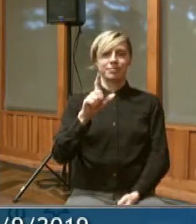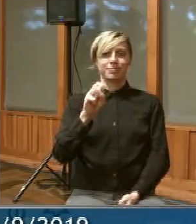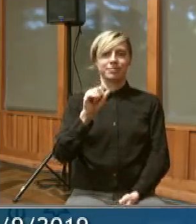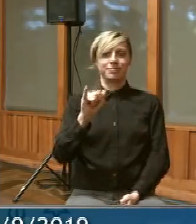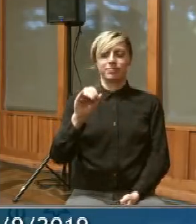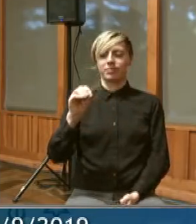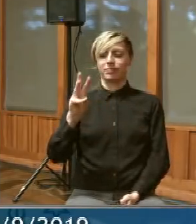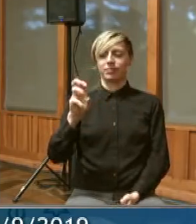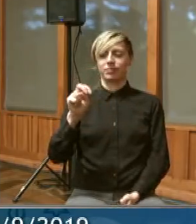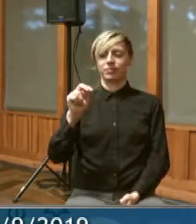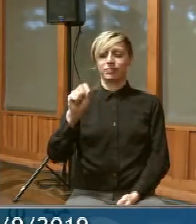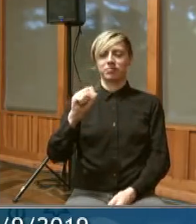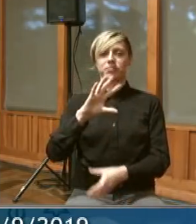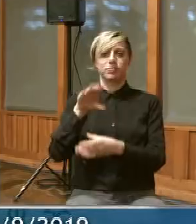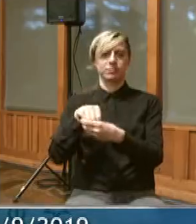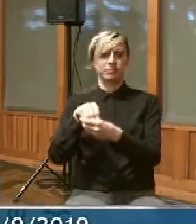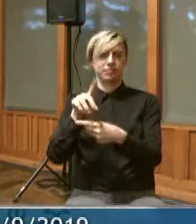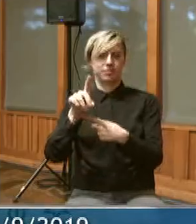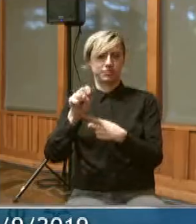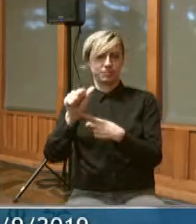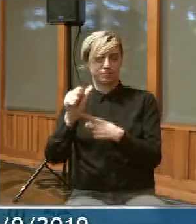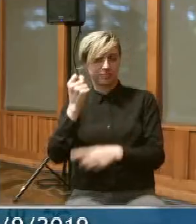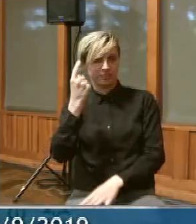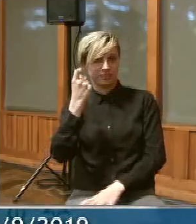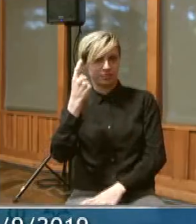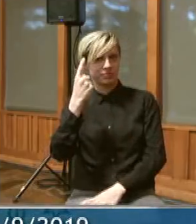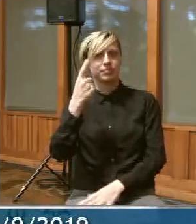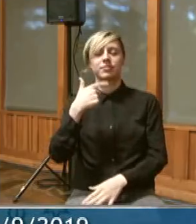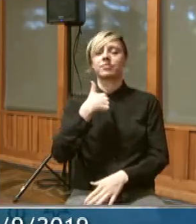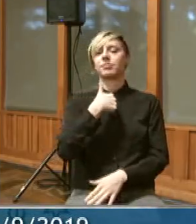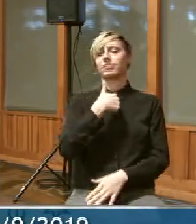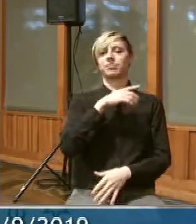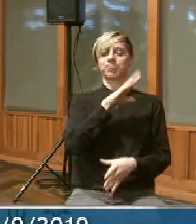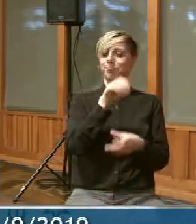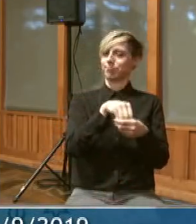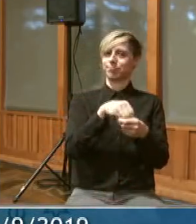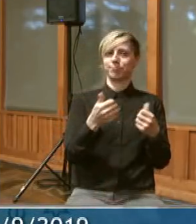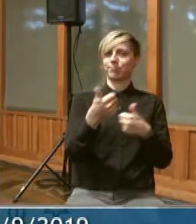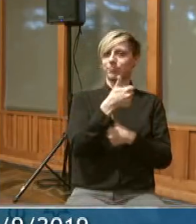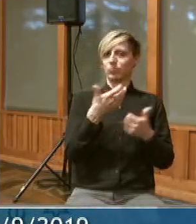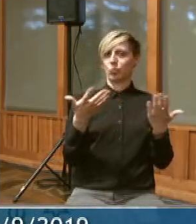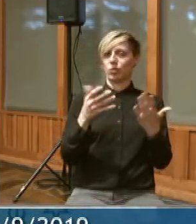I THINK THAT'S IT. WE CAN START. I'M KELSEY OWENS.